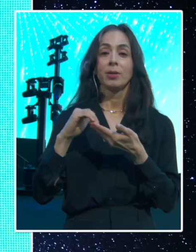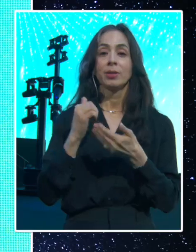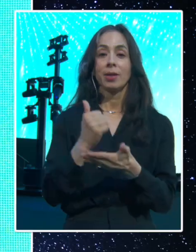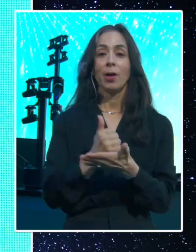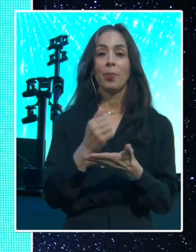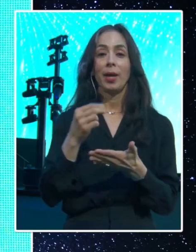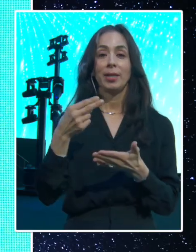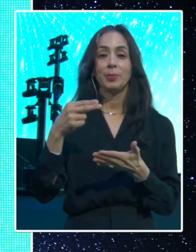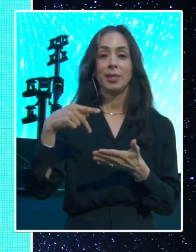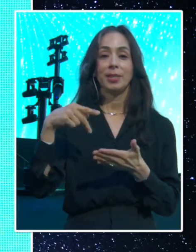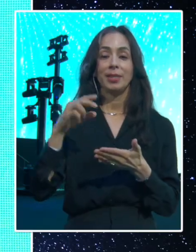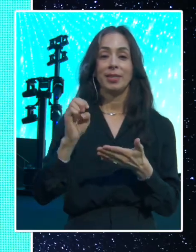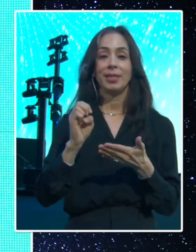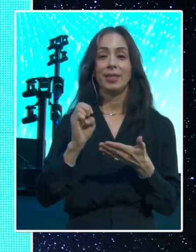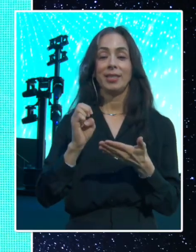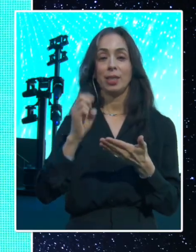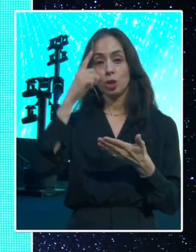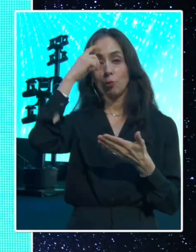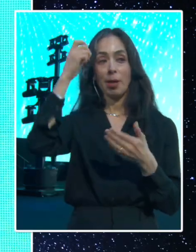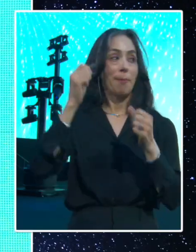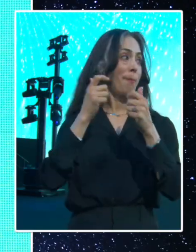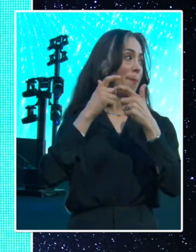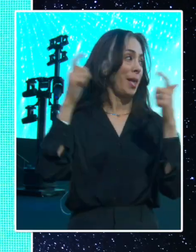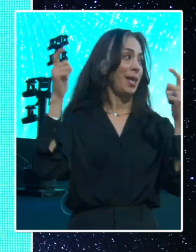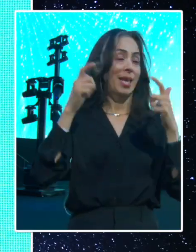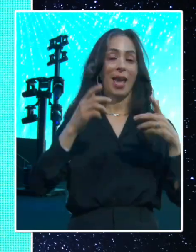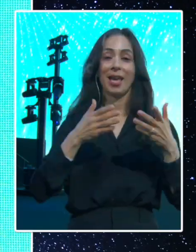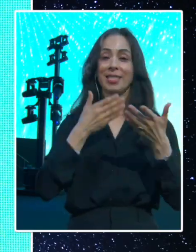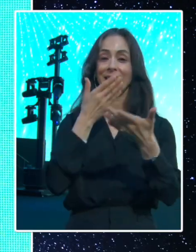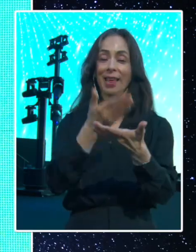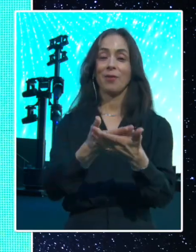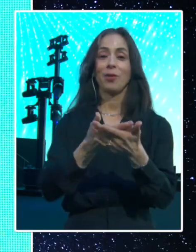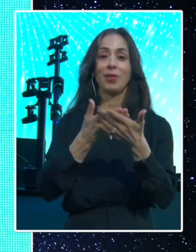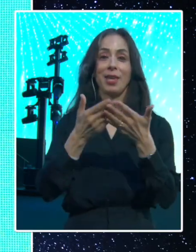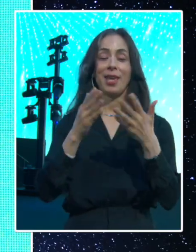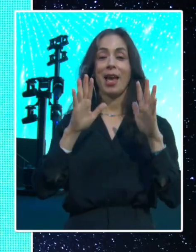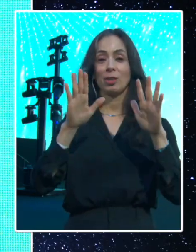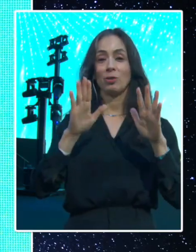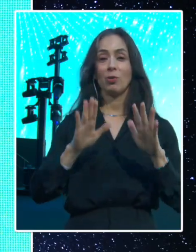Our partners help HPE dream big and deliver the extraordinary.